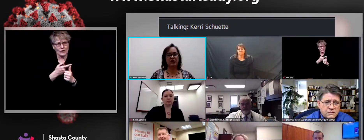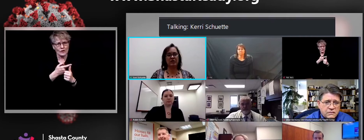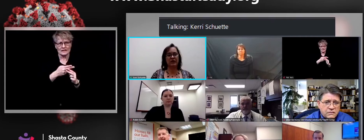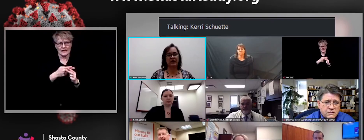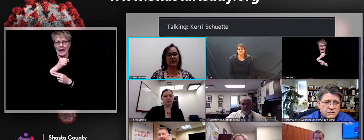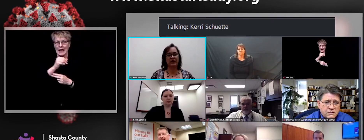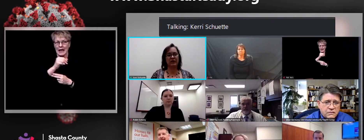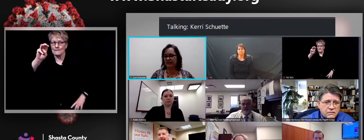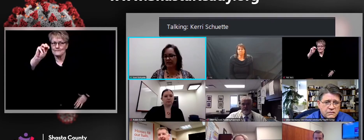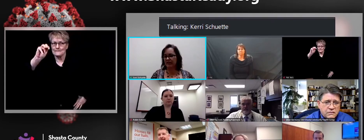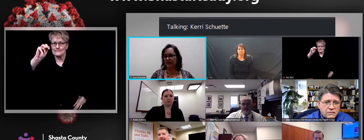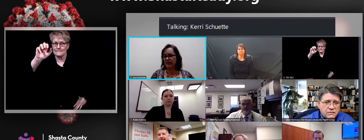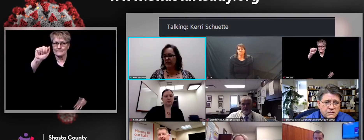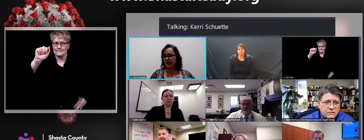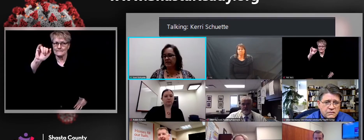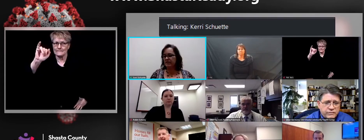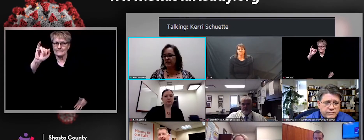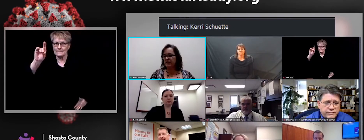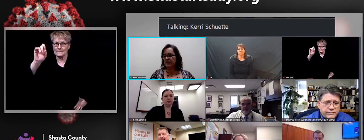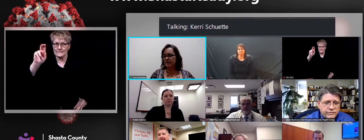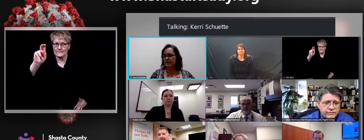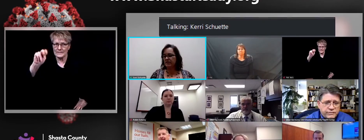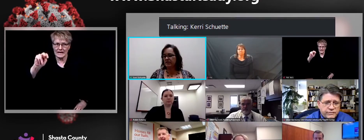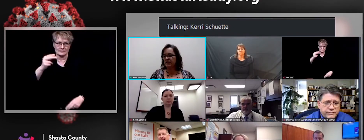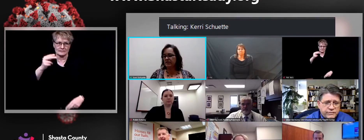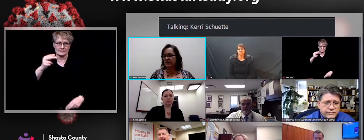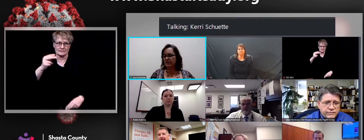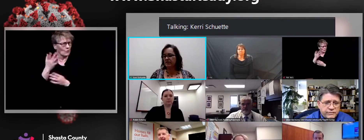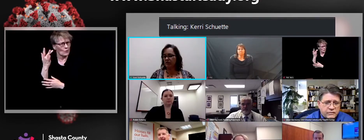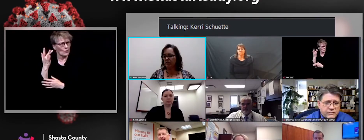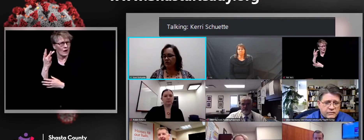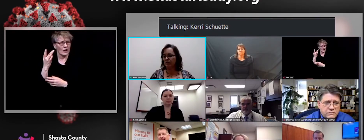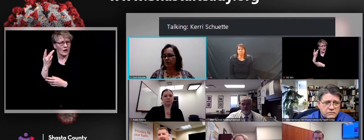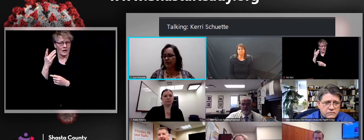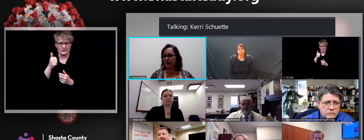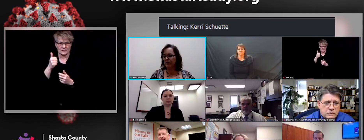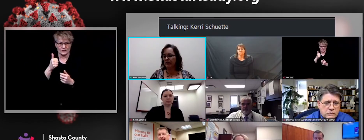that you fill out when you're getting vaccinated. Is this for tracing of some kind? Are you looking